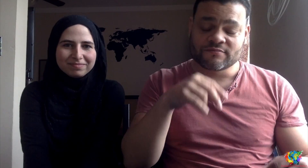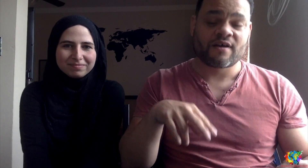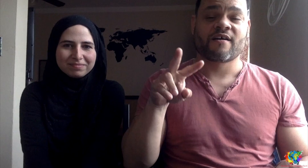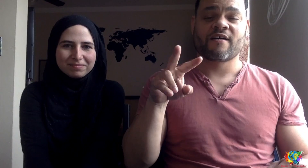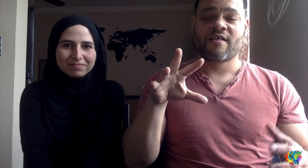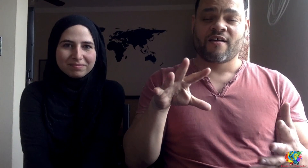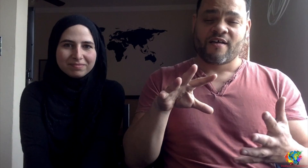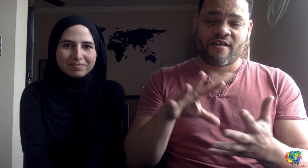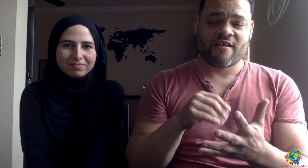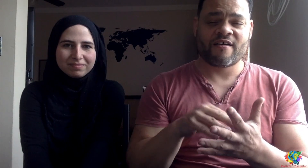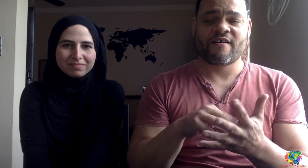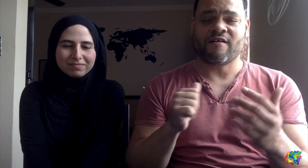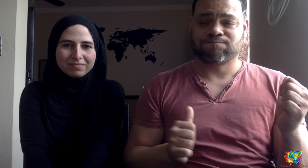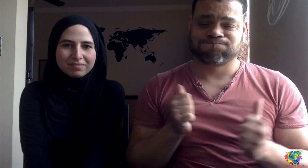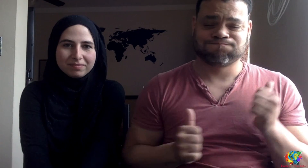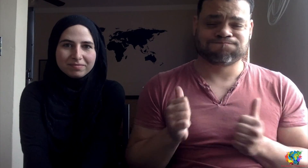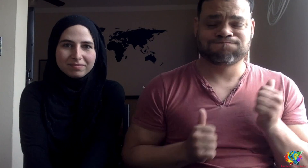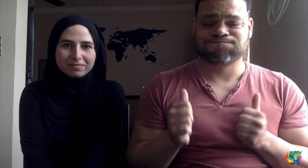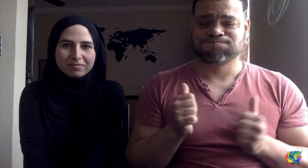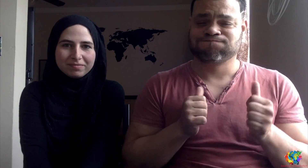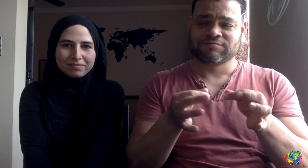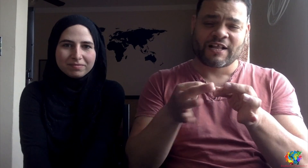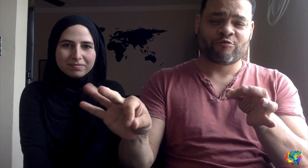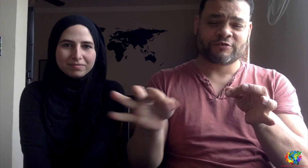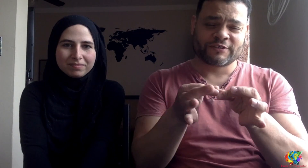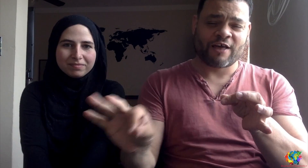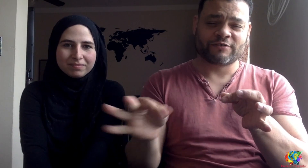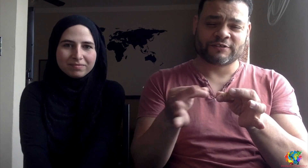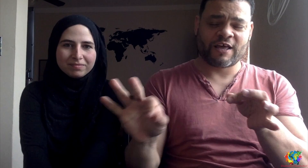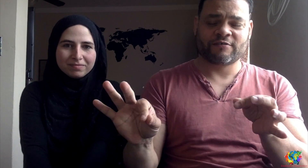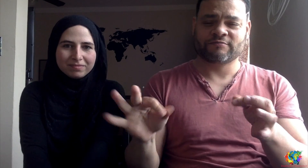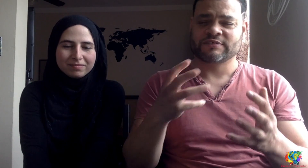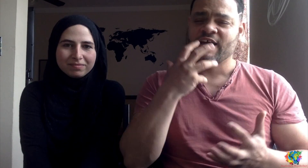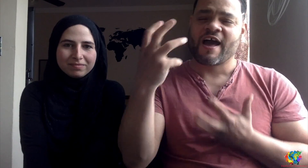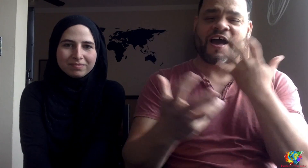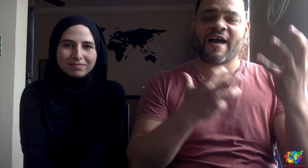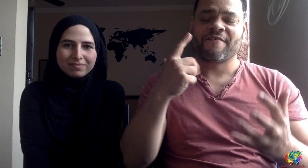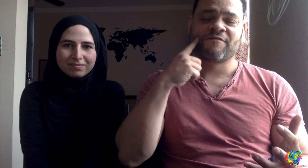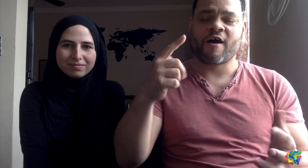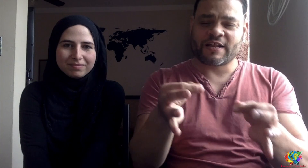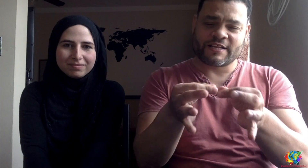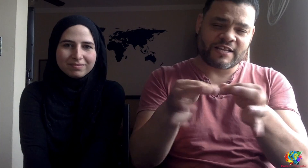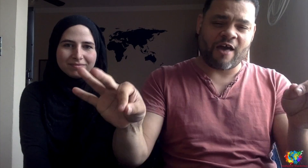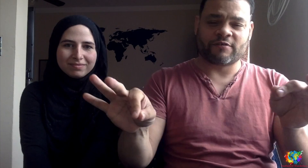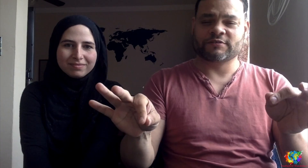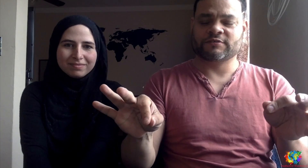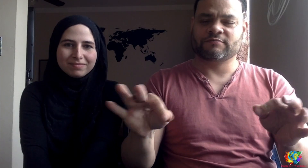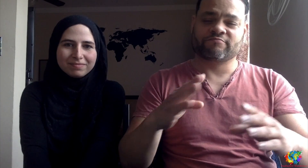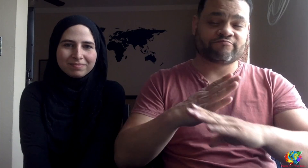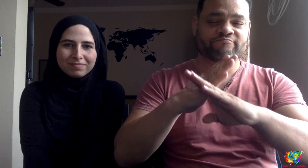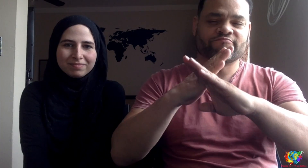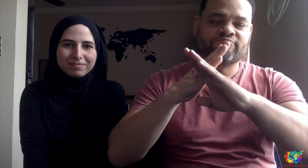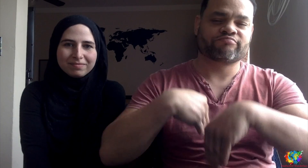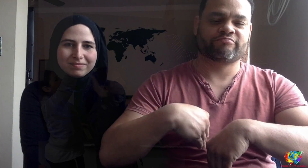Gregory: These kids are really aggressive with learning languages. They scream for language. The barriers are broken